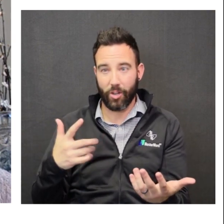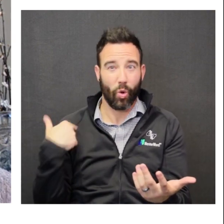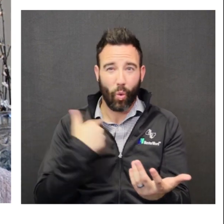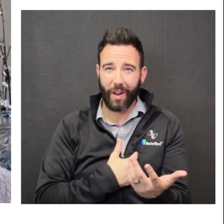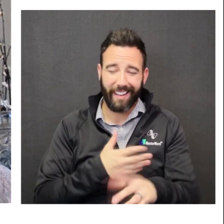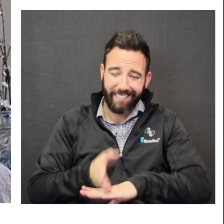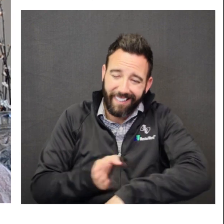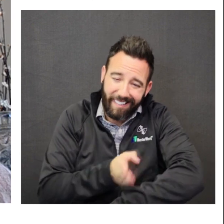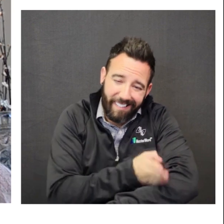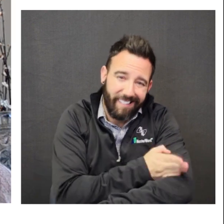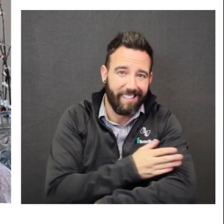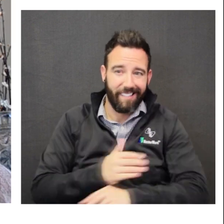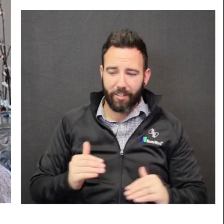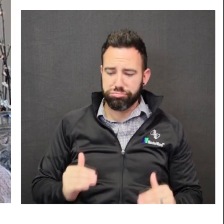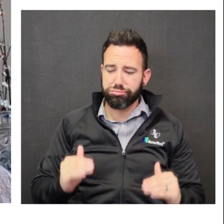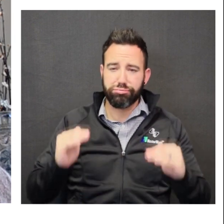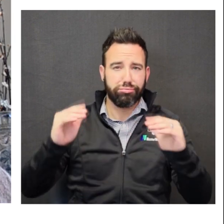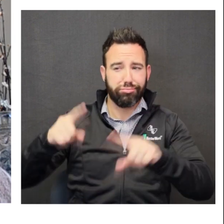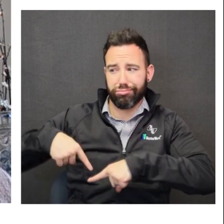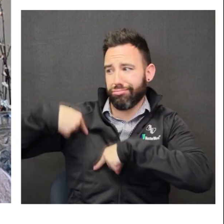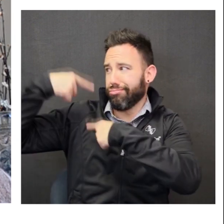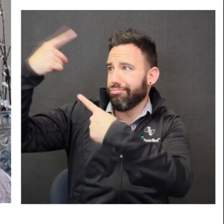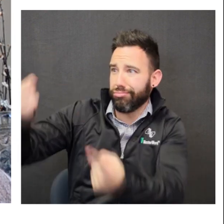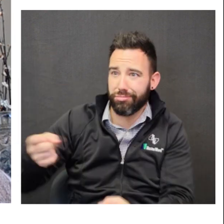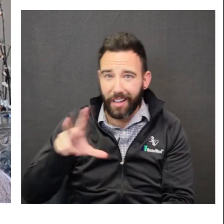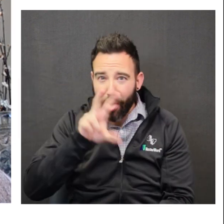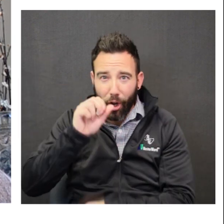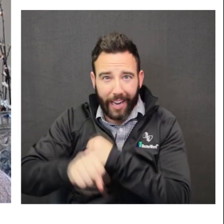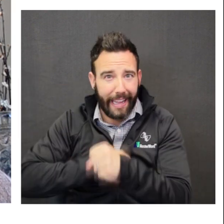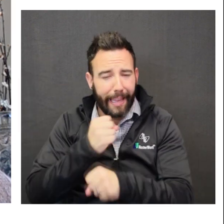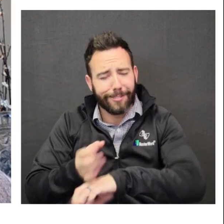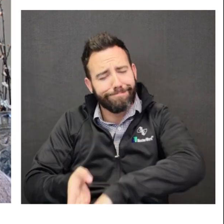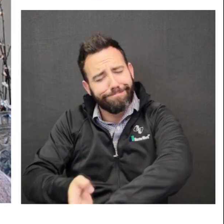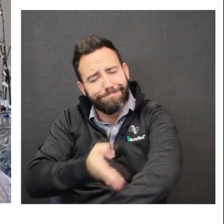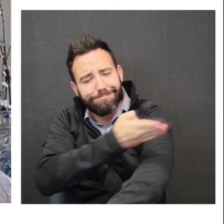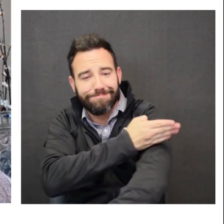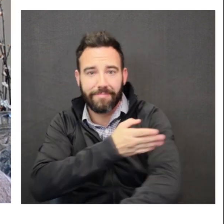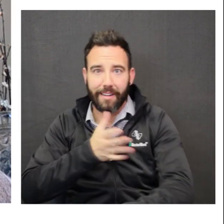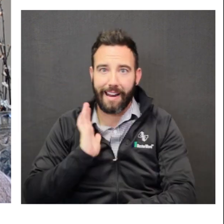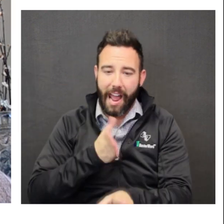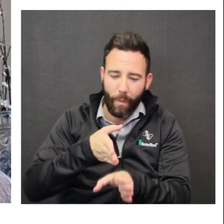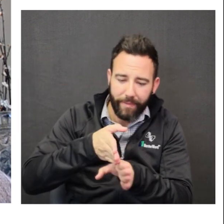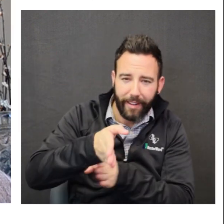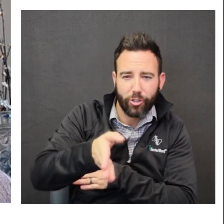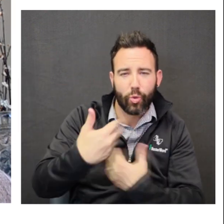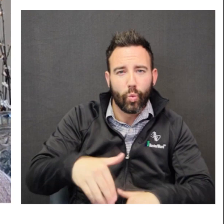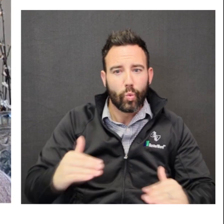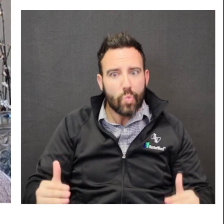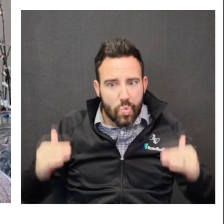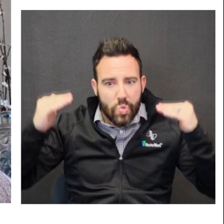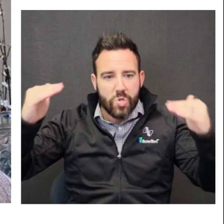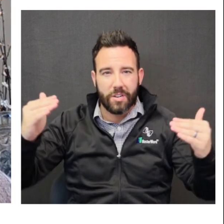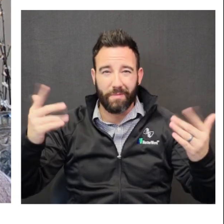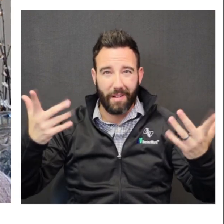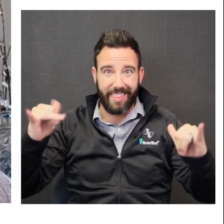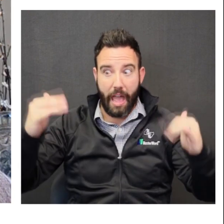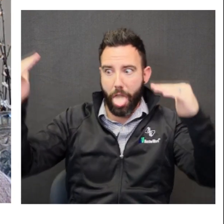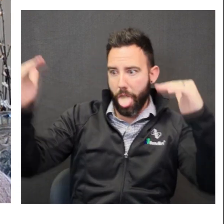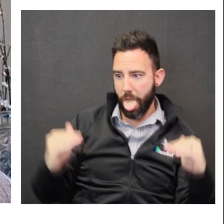to lose the progress we've made the hard, we've fought so hard in this country over the last 30 years to expand that language access.